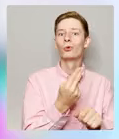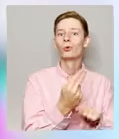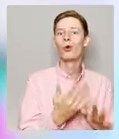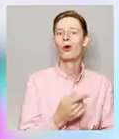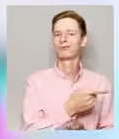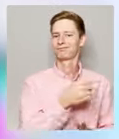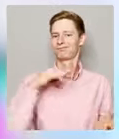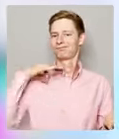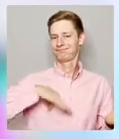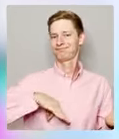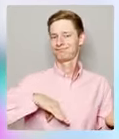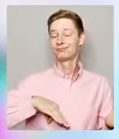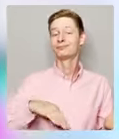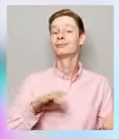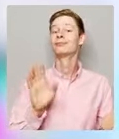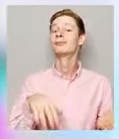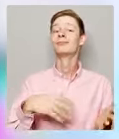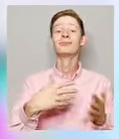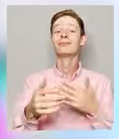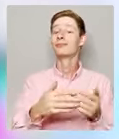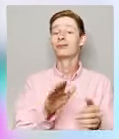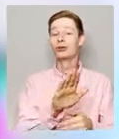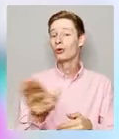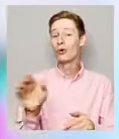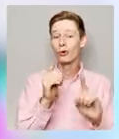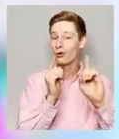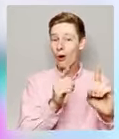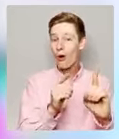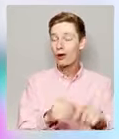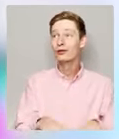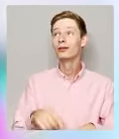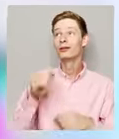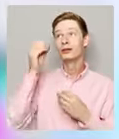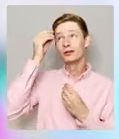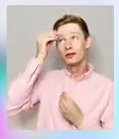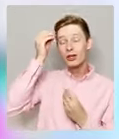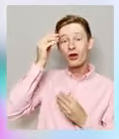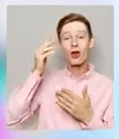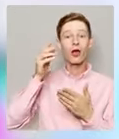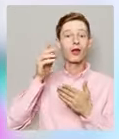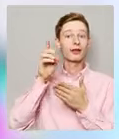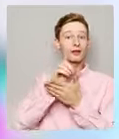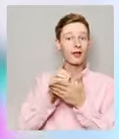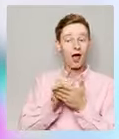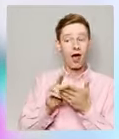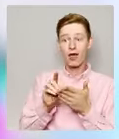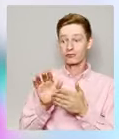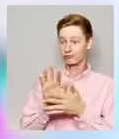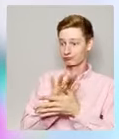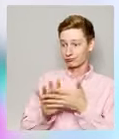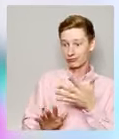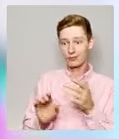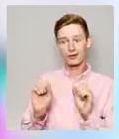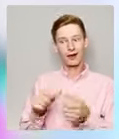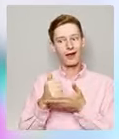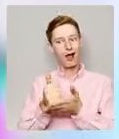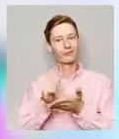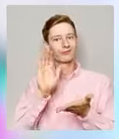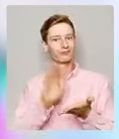Regardless of your application type, designing with generosity in mind can help significantly reduce frustration, perception that an interaction is broken